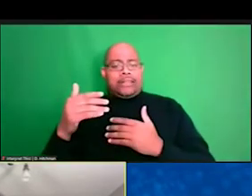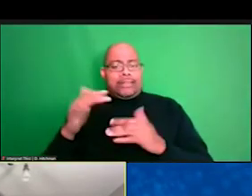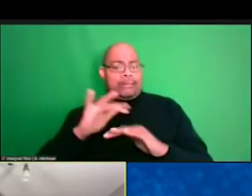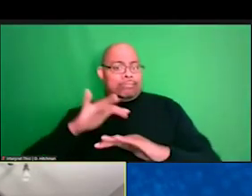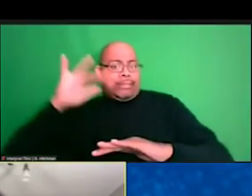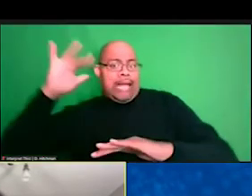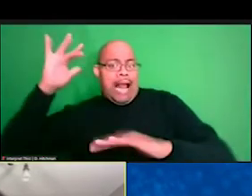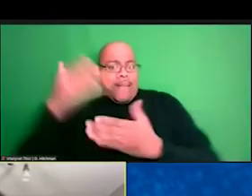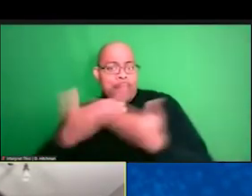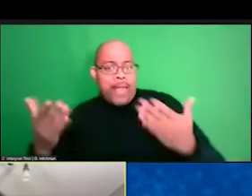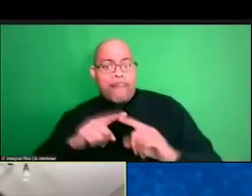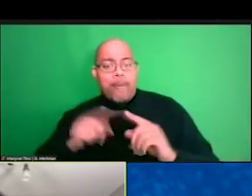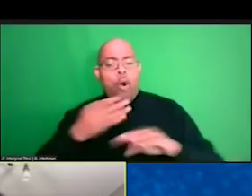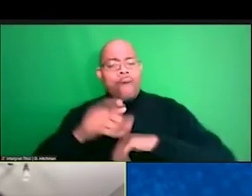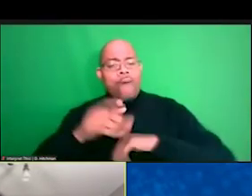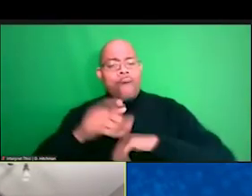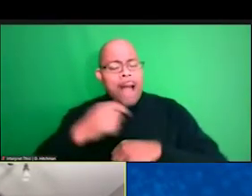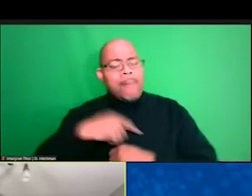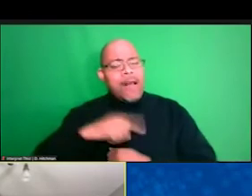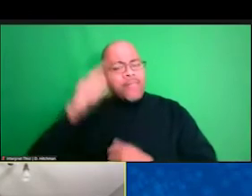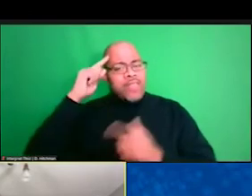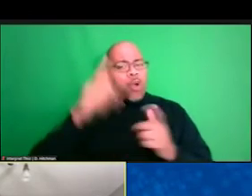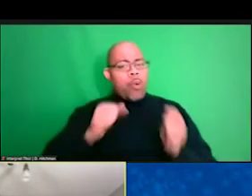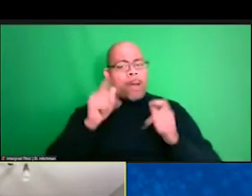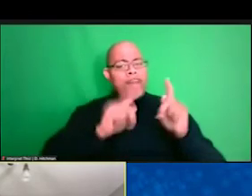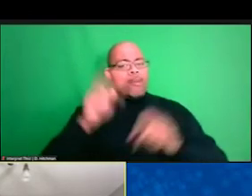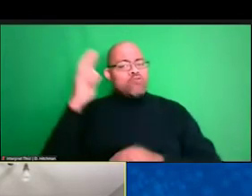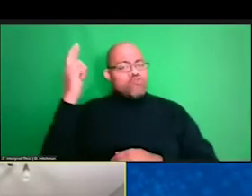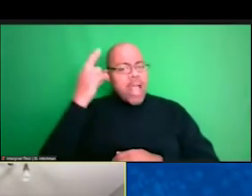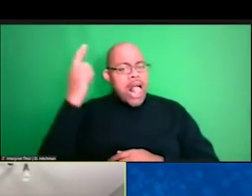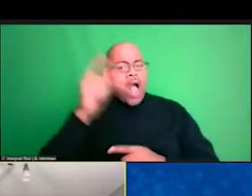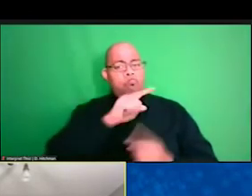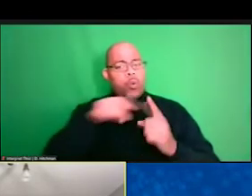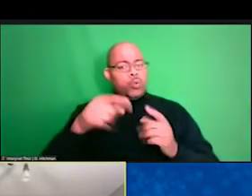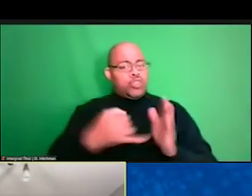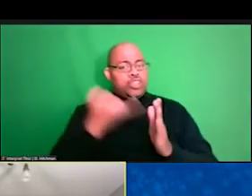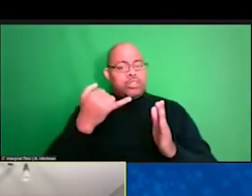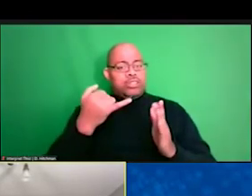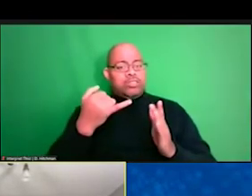but then over time, I think very quickly people realize when you just go for the speed and